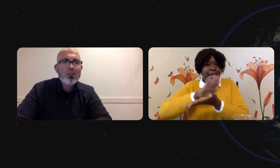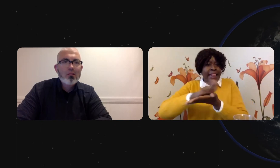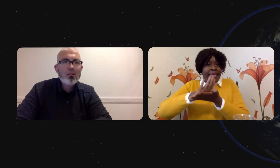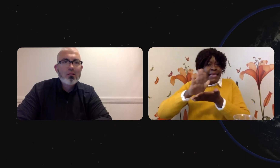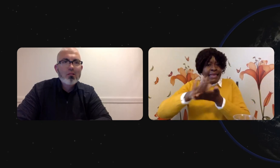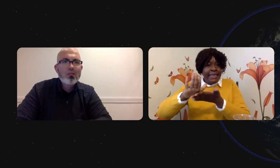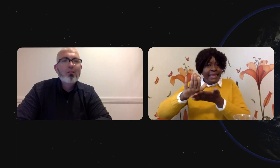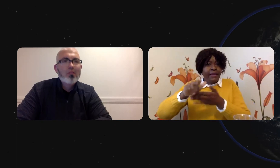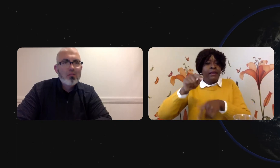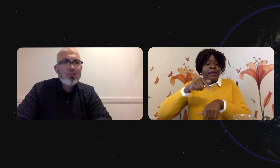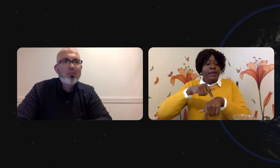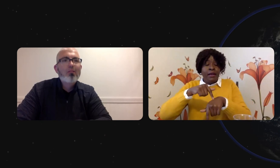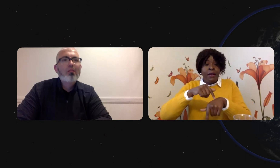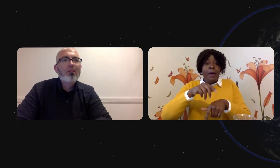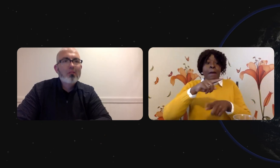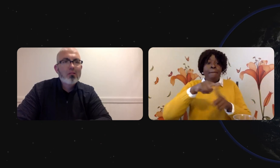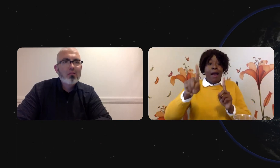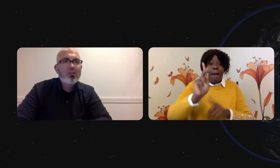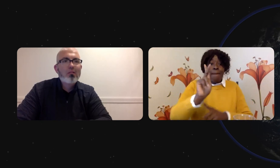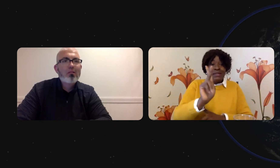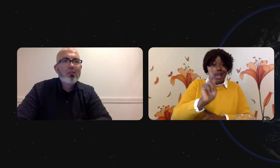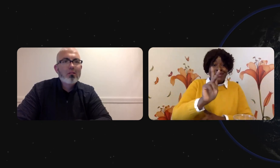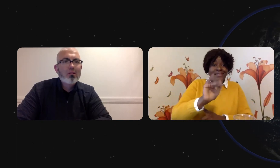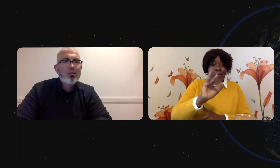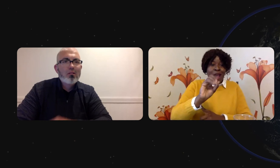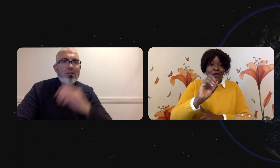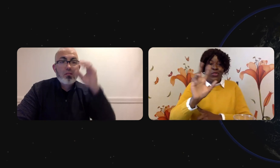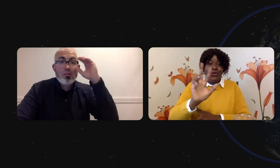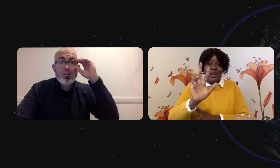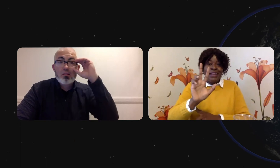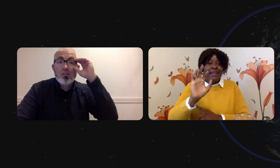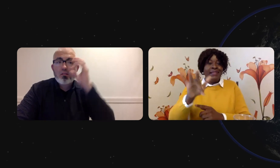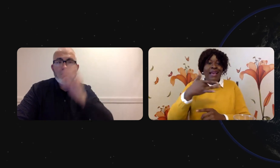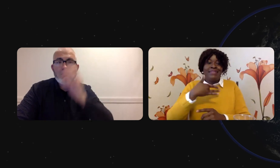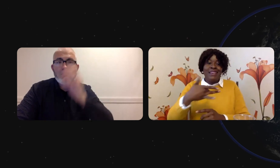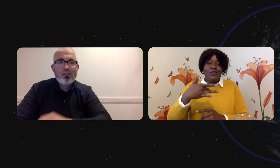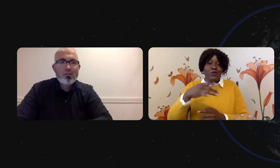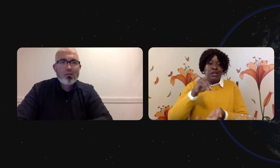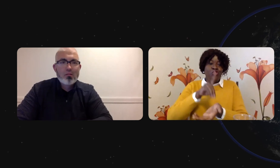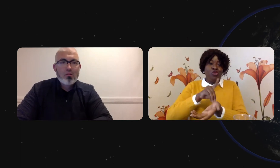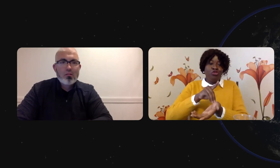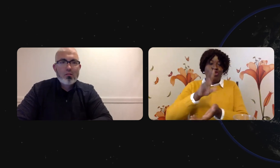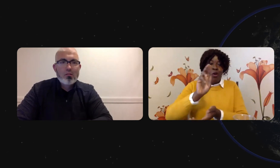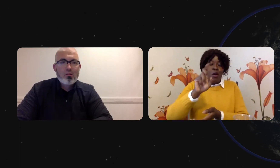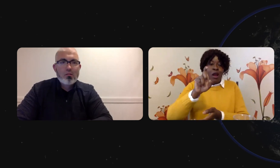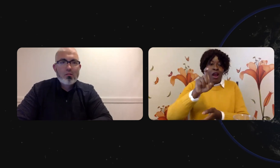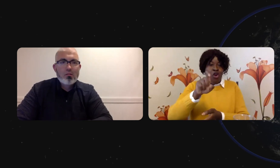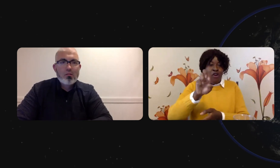It's an antiseptic.